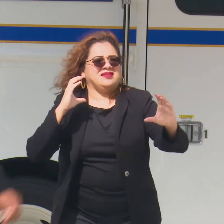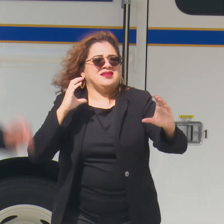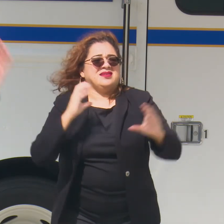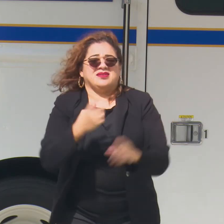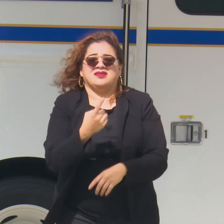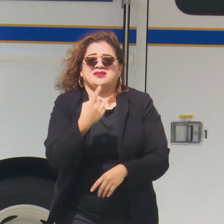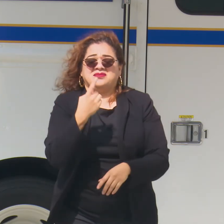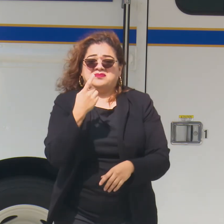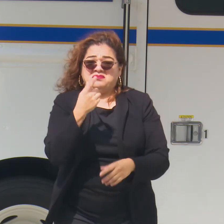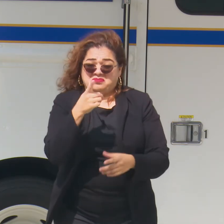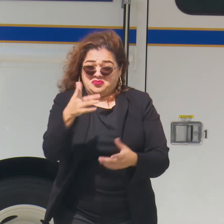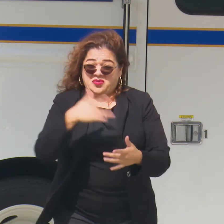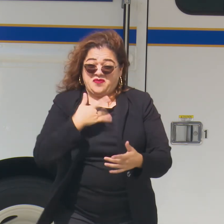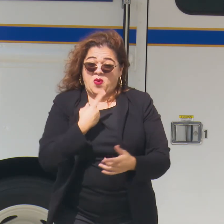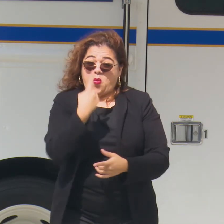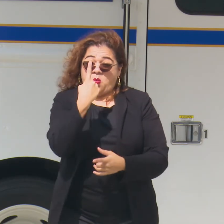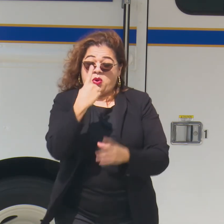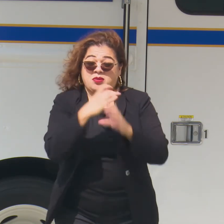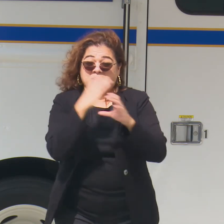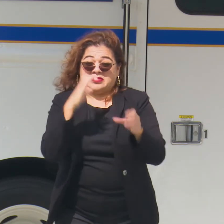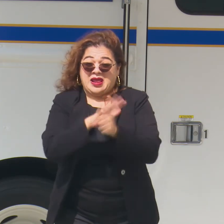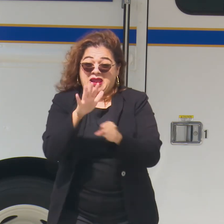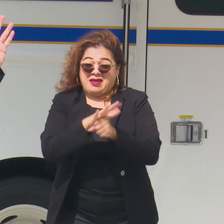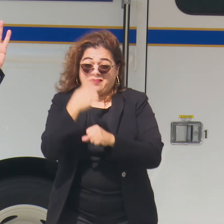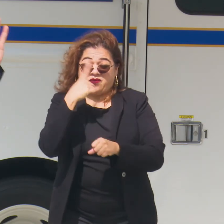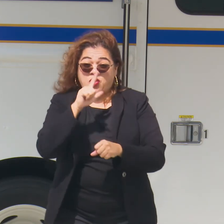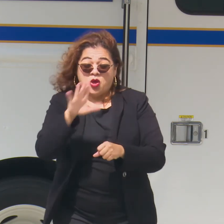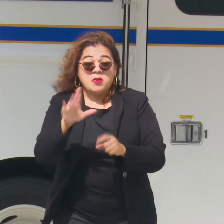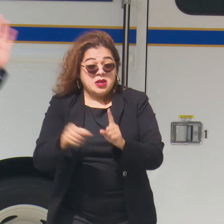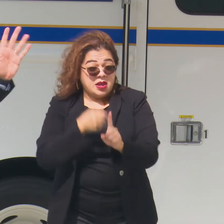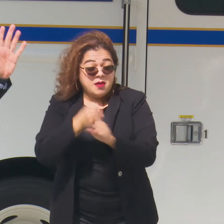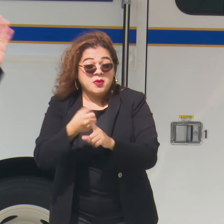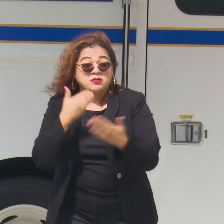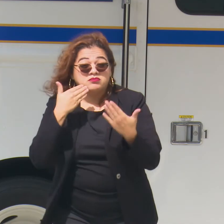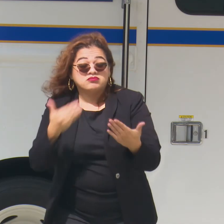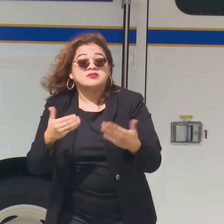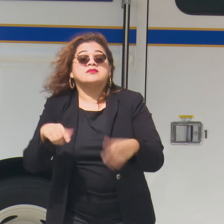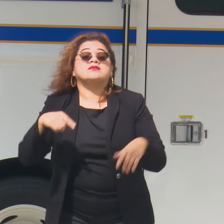So this, this is our first mobile unit in Long Beach as it relates to